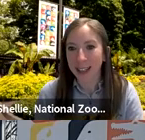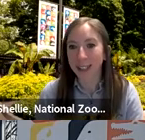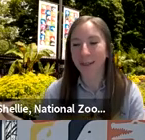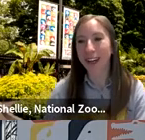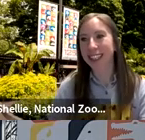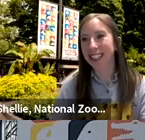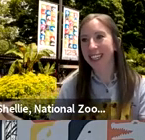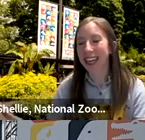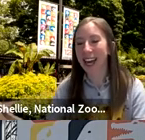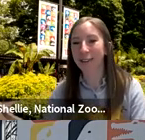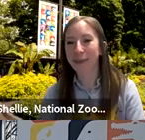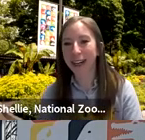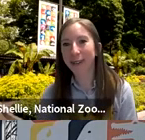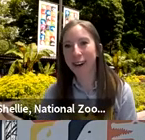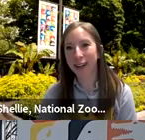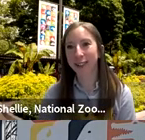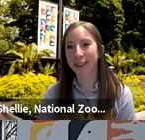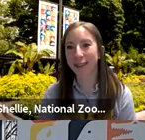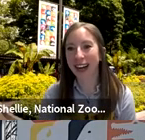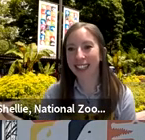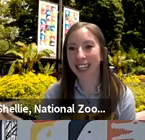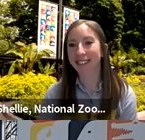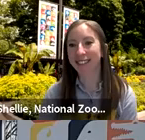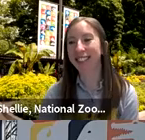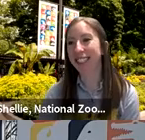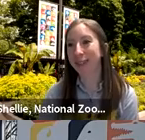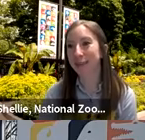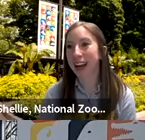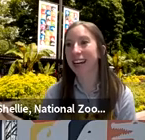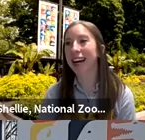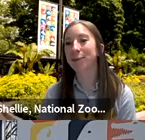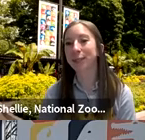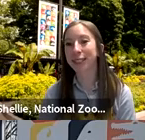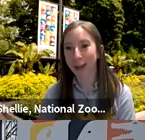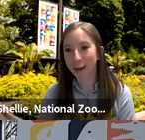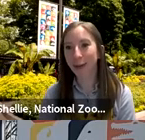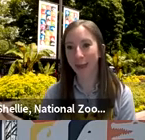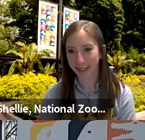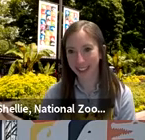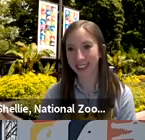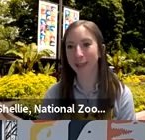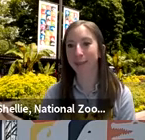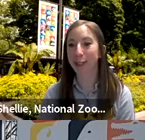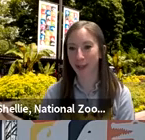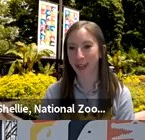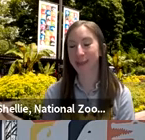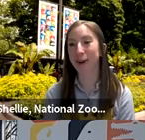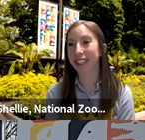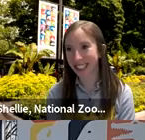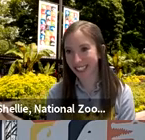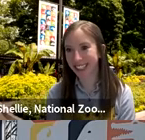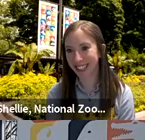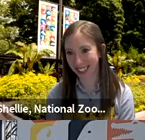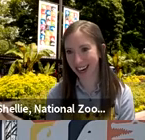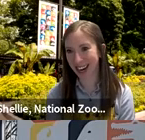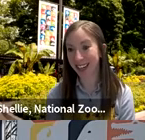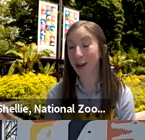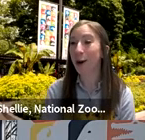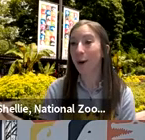So once again everybody welcome to the "Wild Side of STEAM!" And I am so thrilled to be joined by